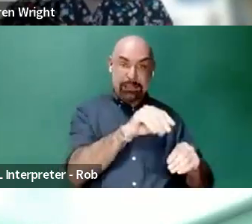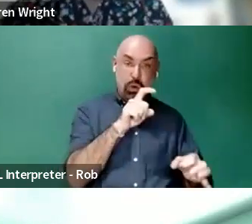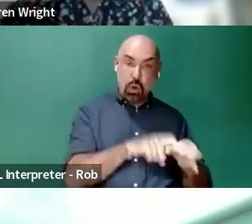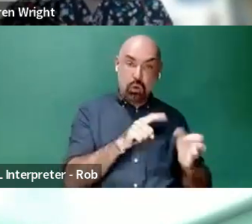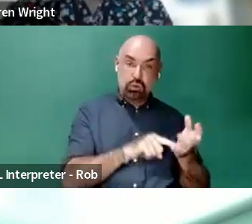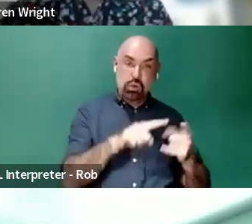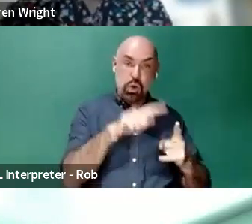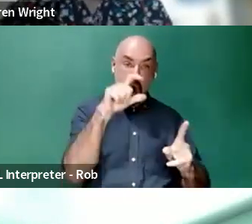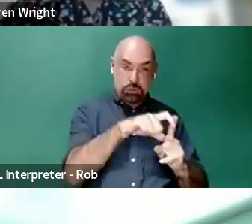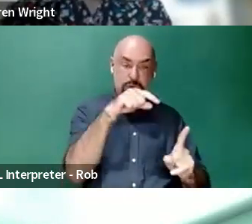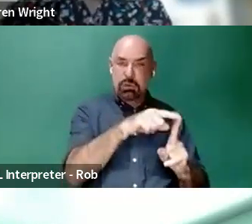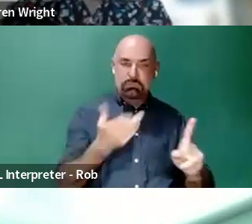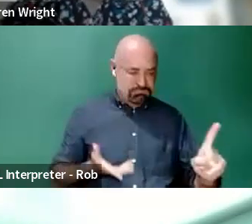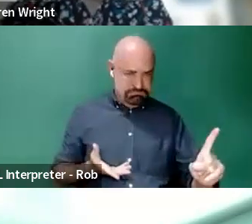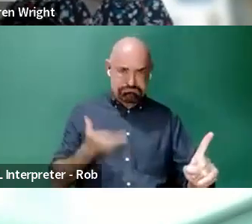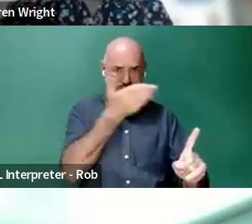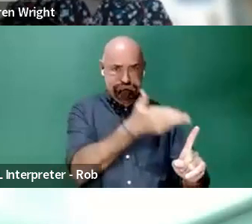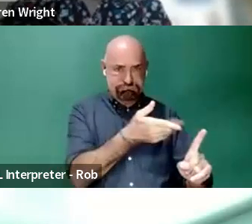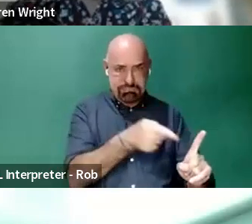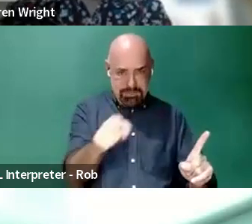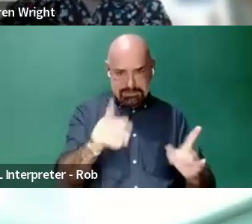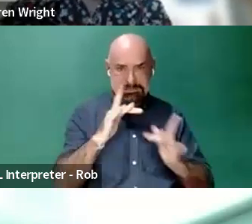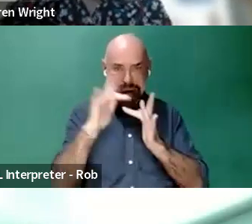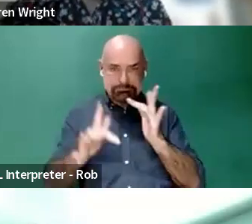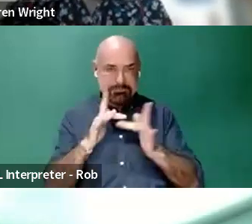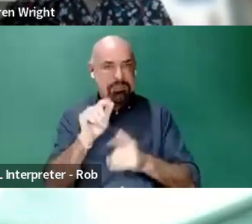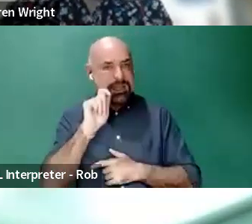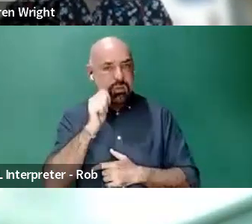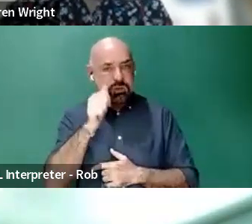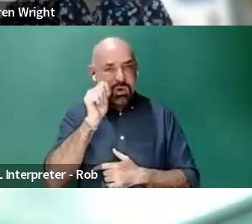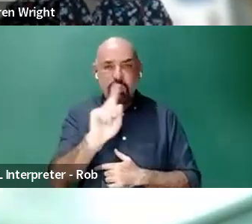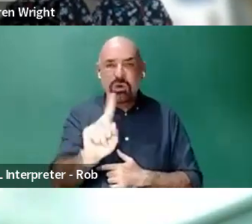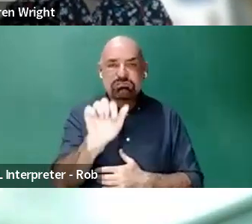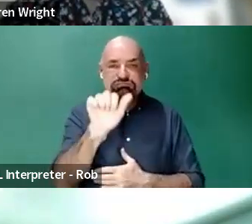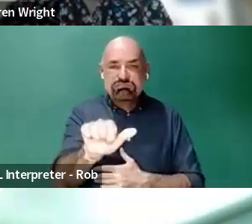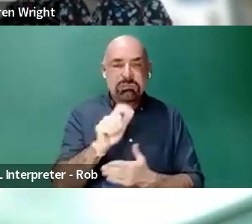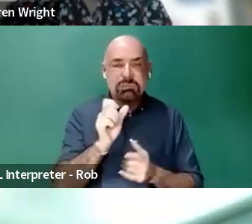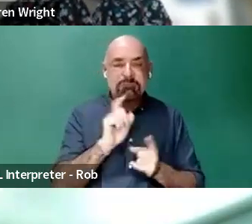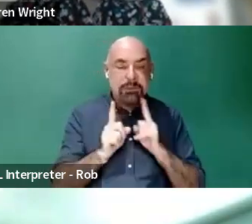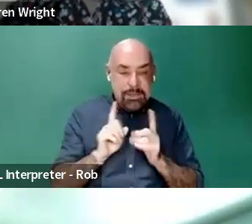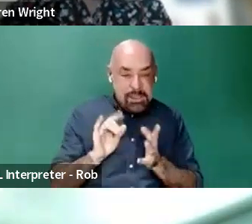head start and the knowledge they need to acquire. Sorry, Susan, I didn't spot that Linda has